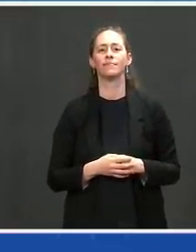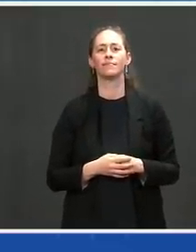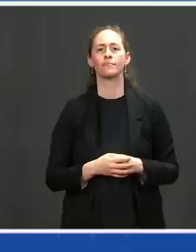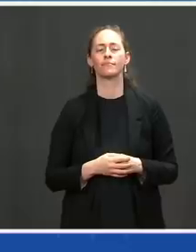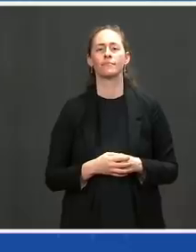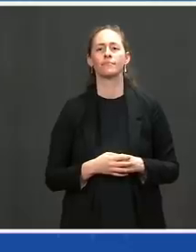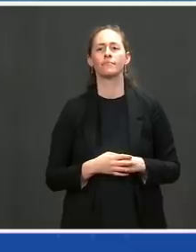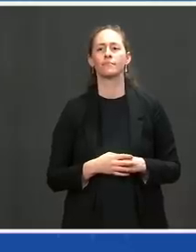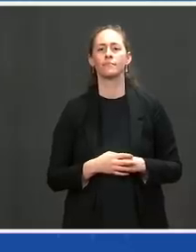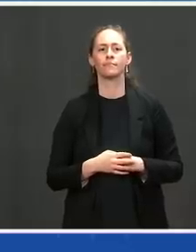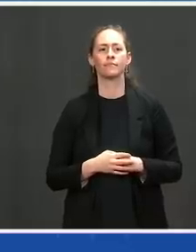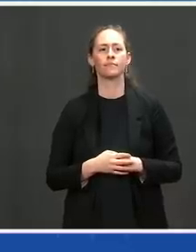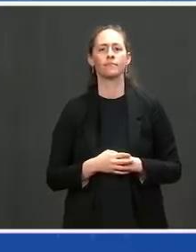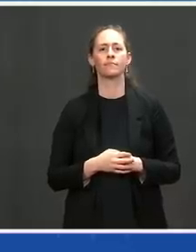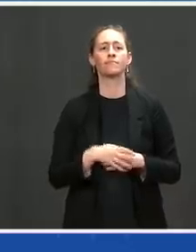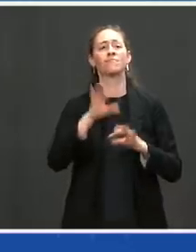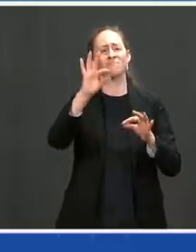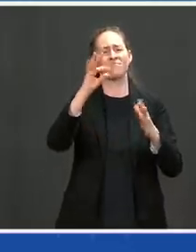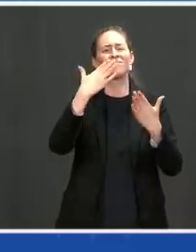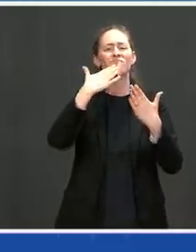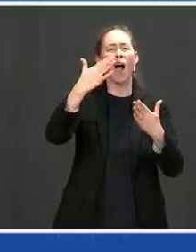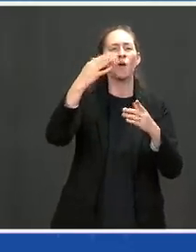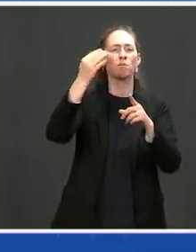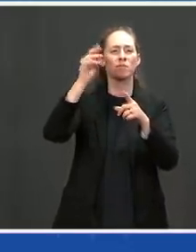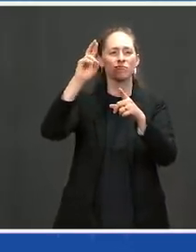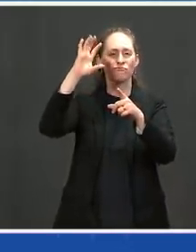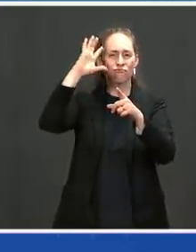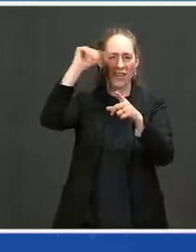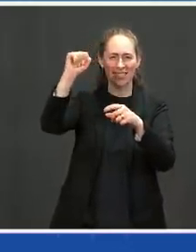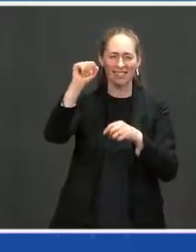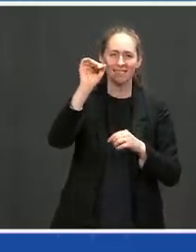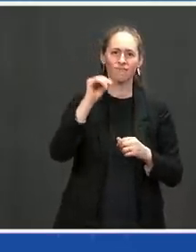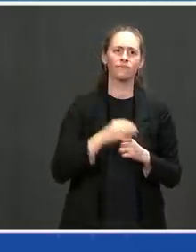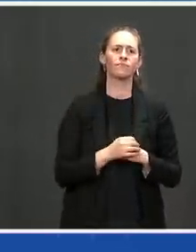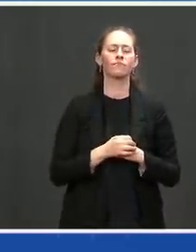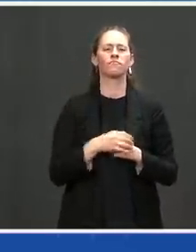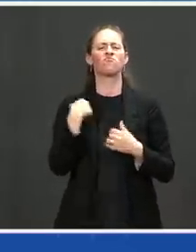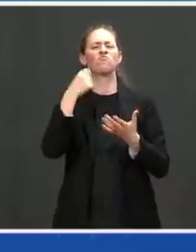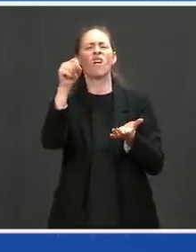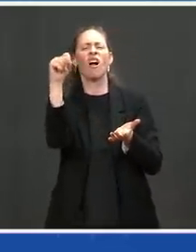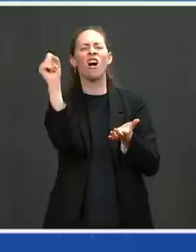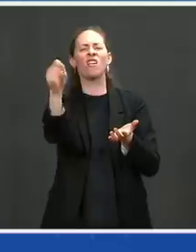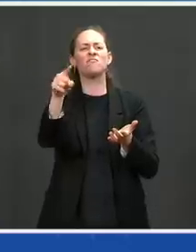The Press: Thank you, Mr. President, to follow up on the filibuster: So do you believe it should take 60 votes